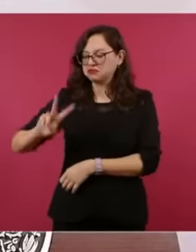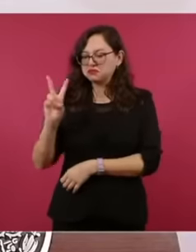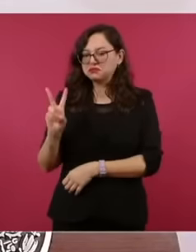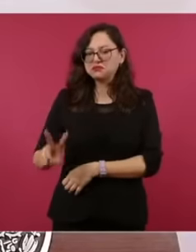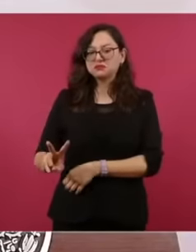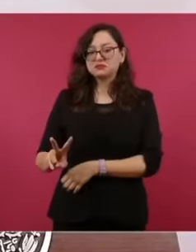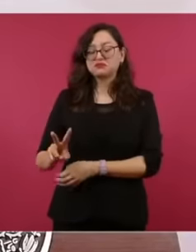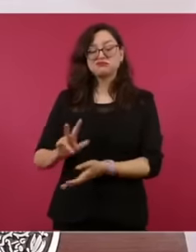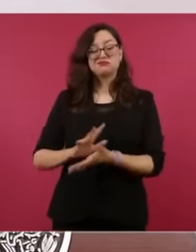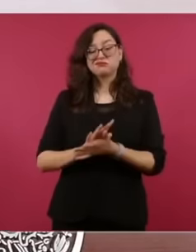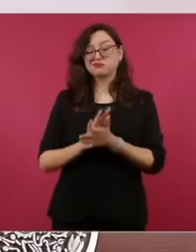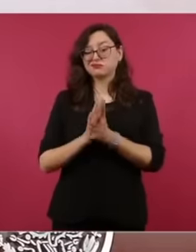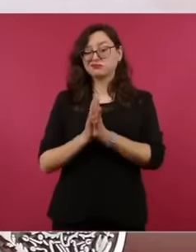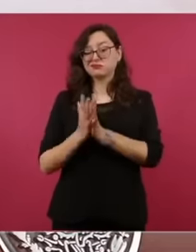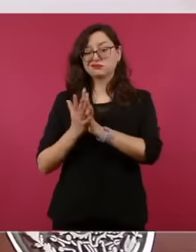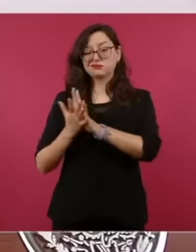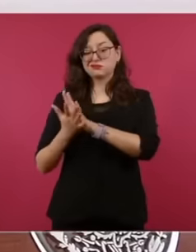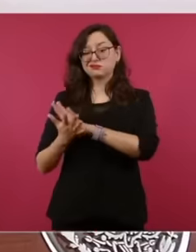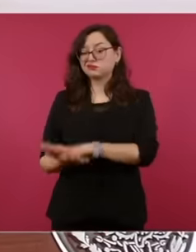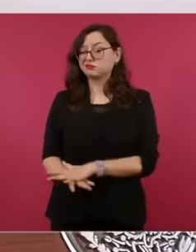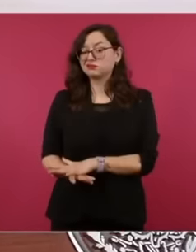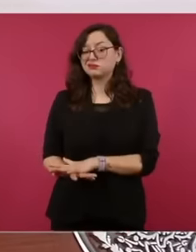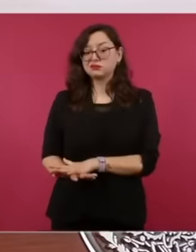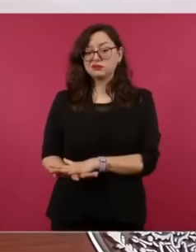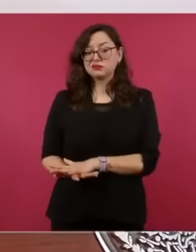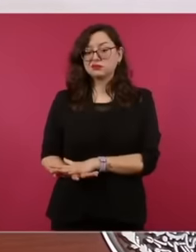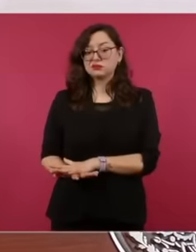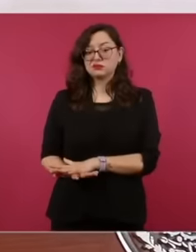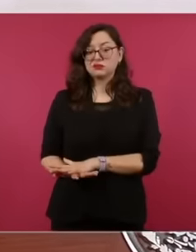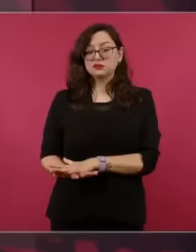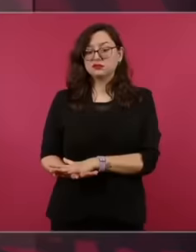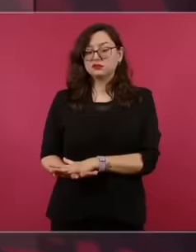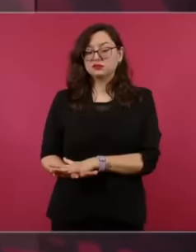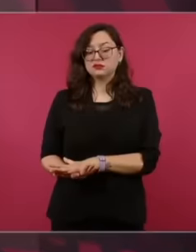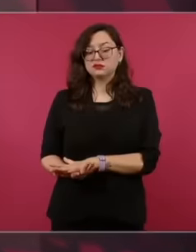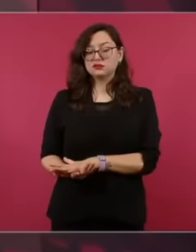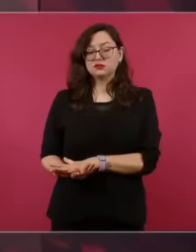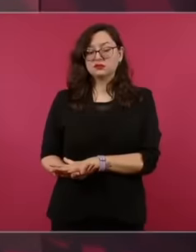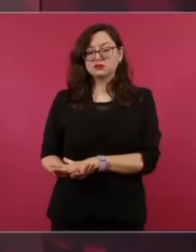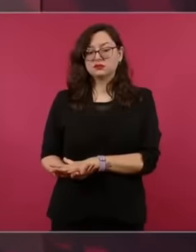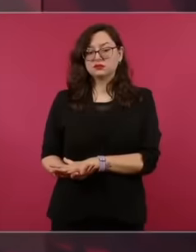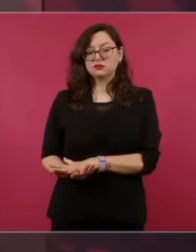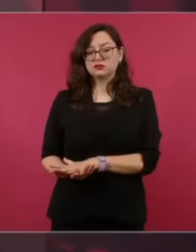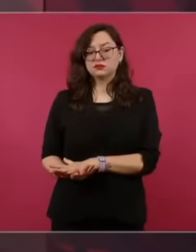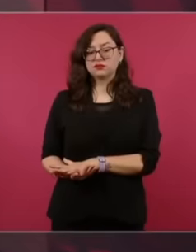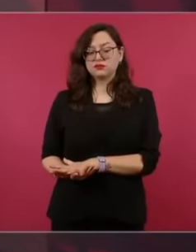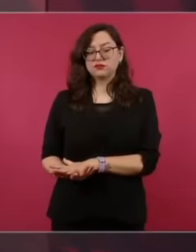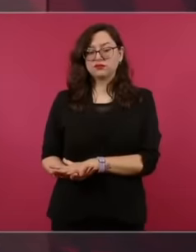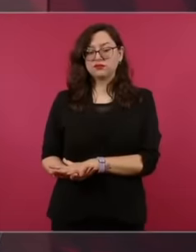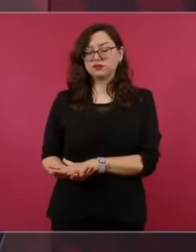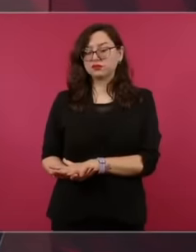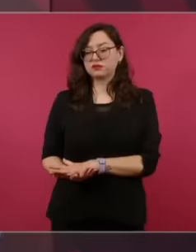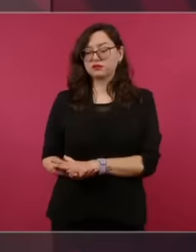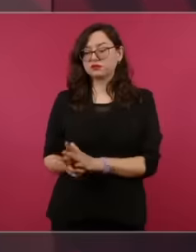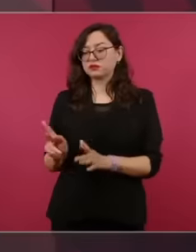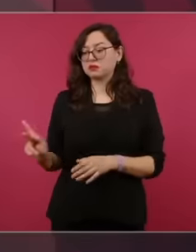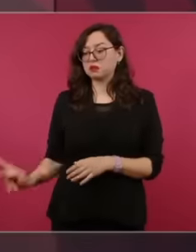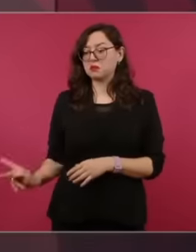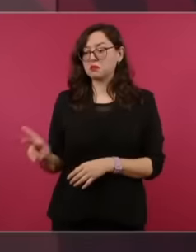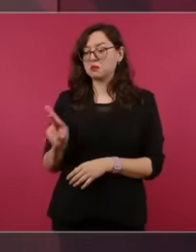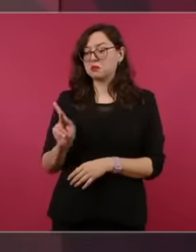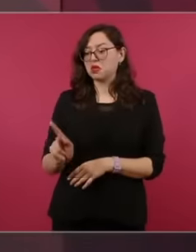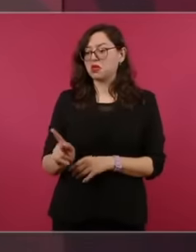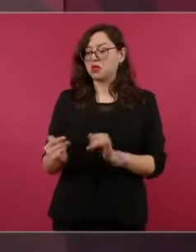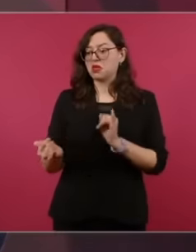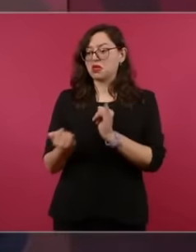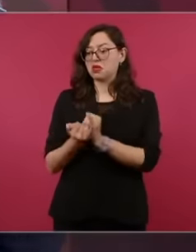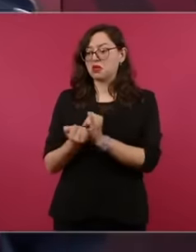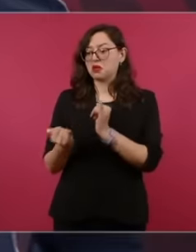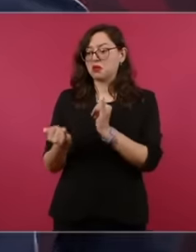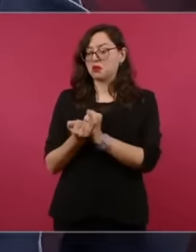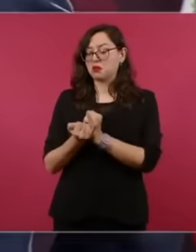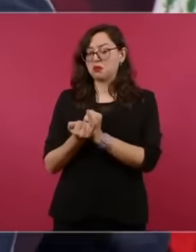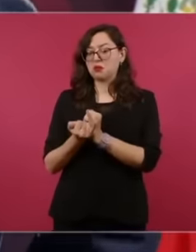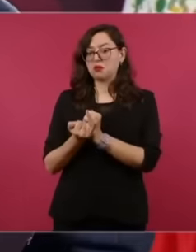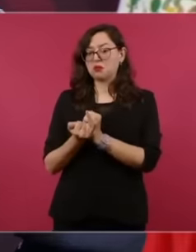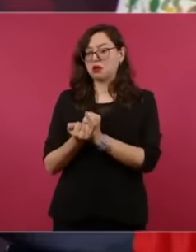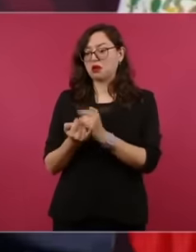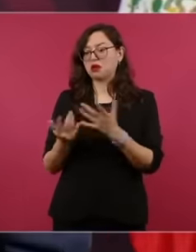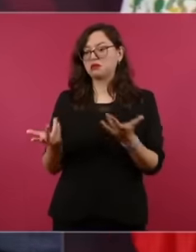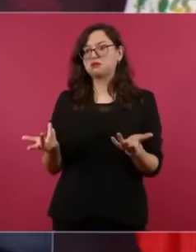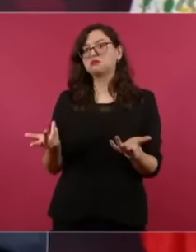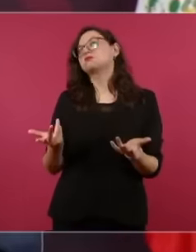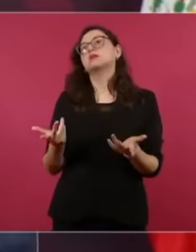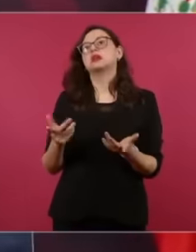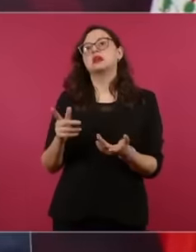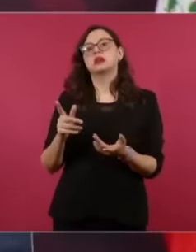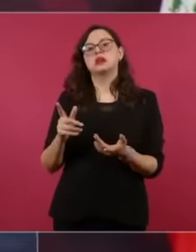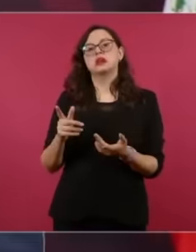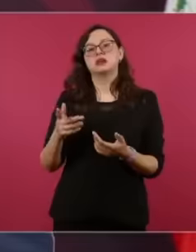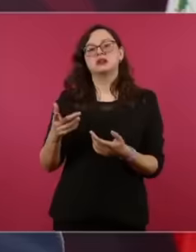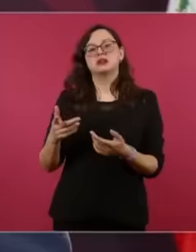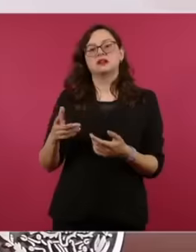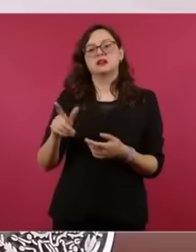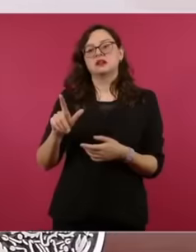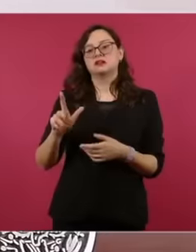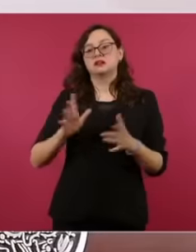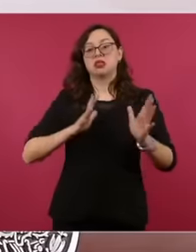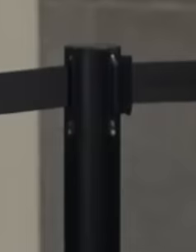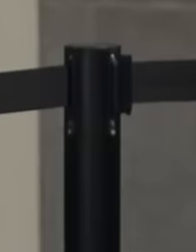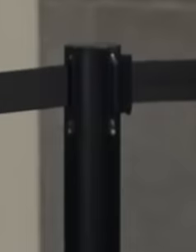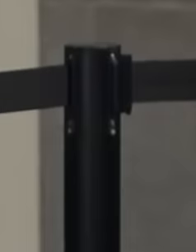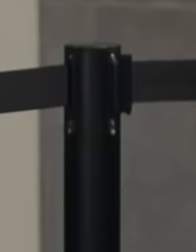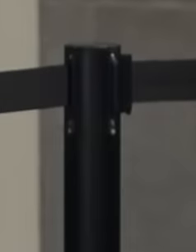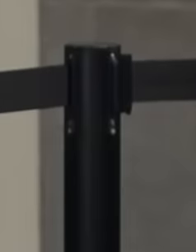became something very similar to the alarm due to its sensationalism and it makes us very